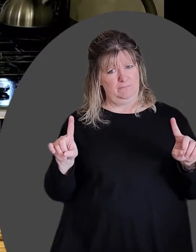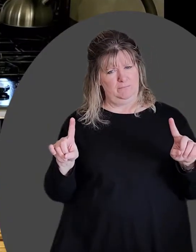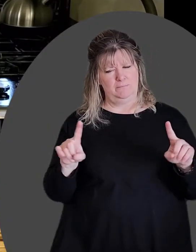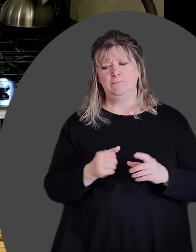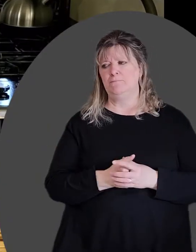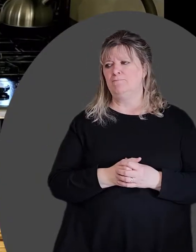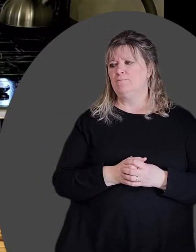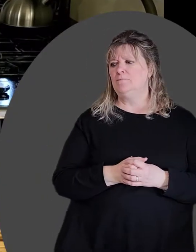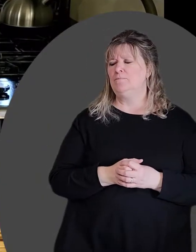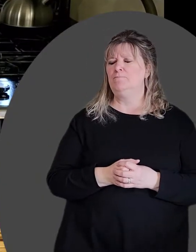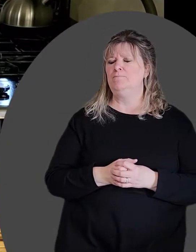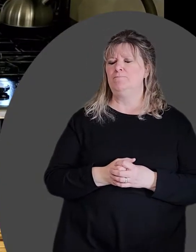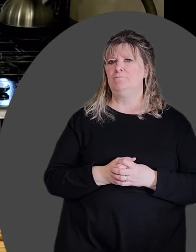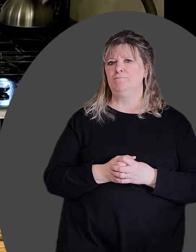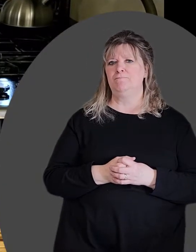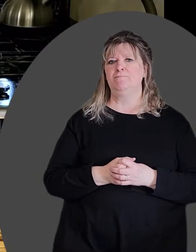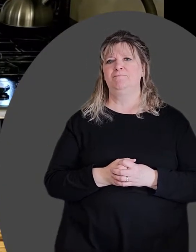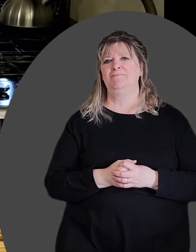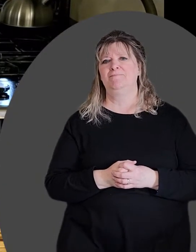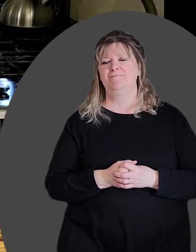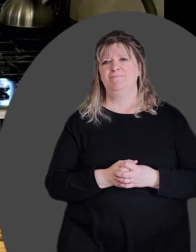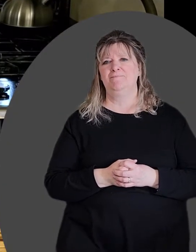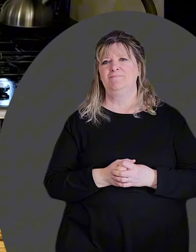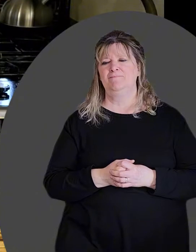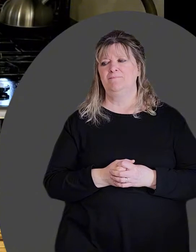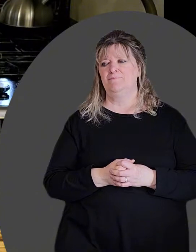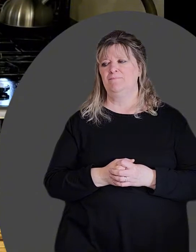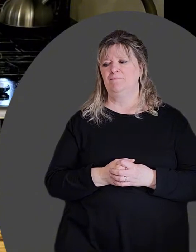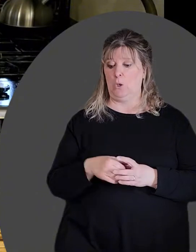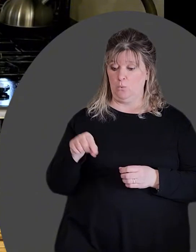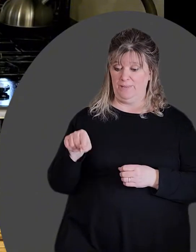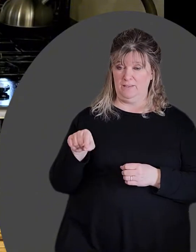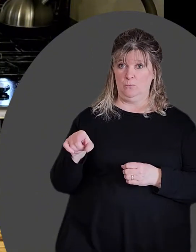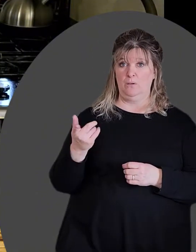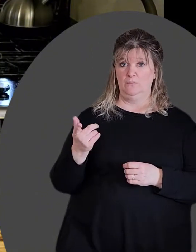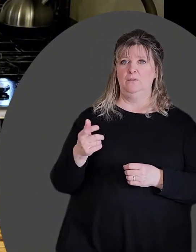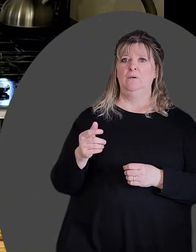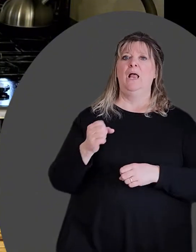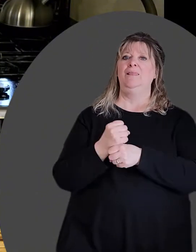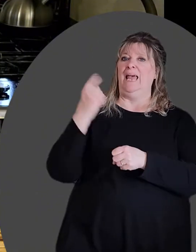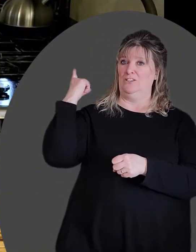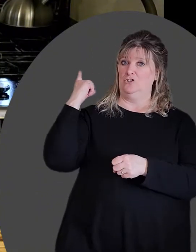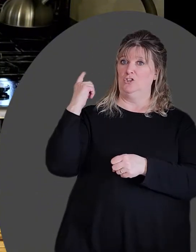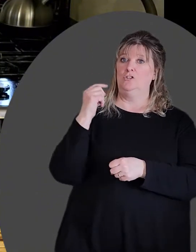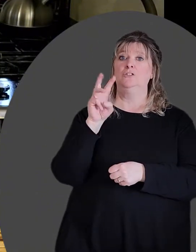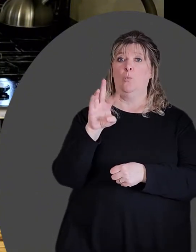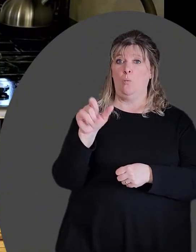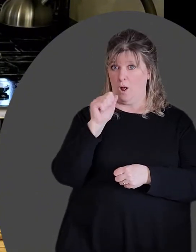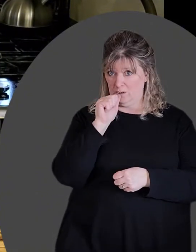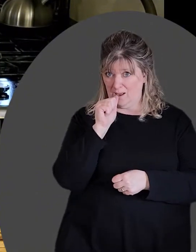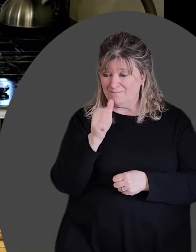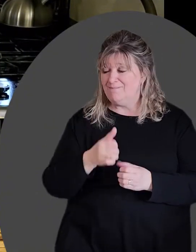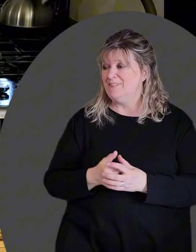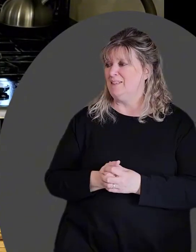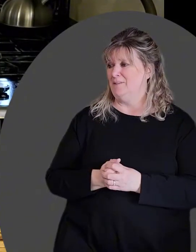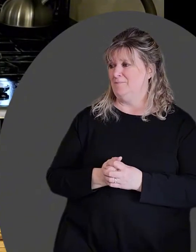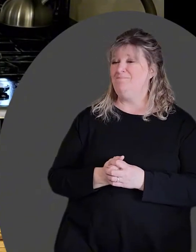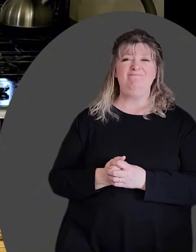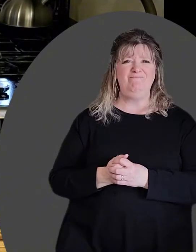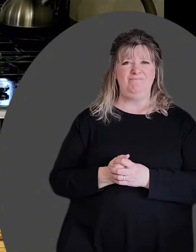so this is last year's walnut so we'll take a little taste of that